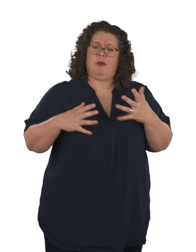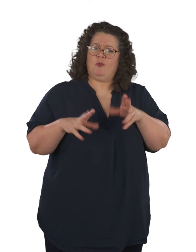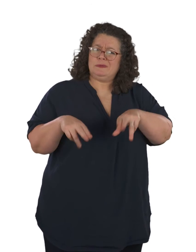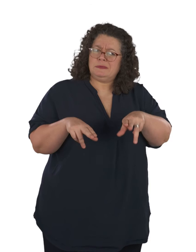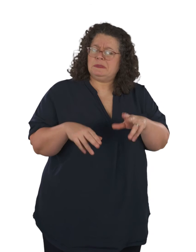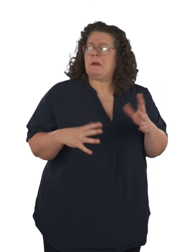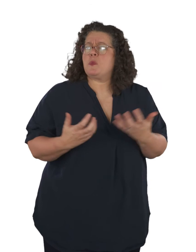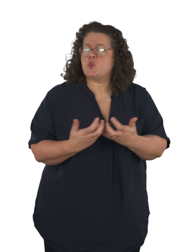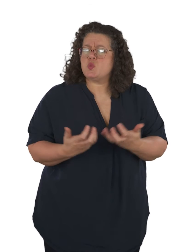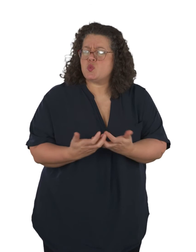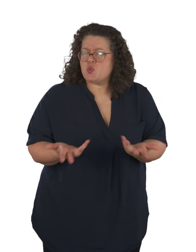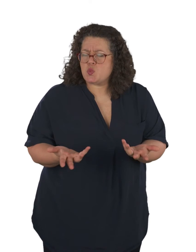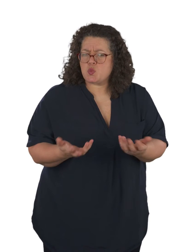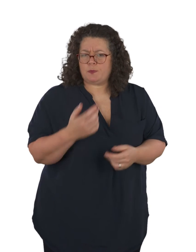How to get ready for an assessment.